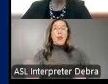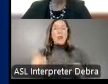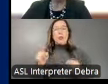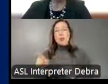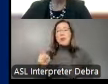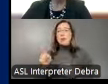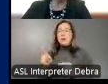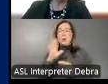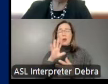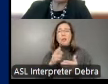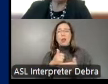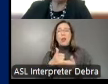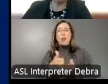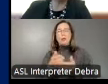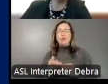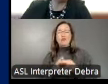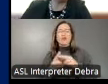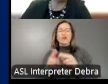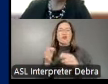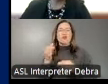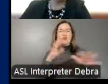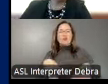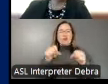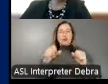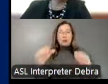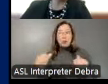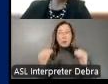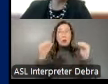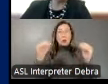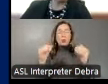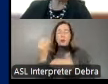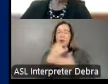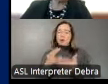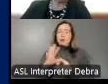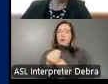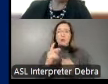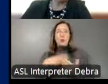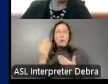for increased future adoption and promotion of arts and cultural programs and engagement by the